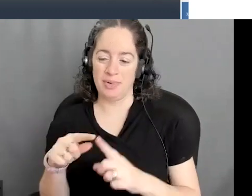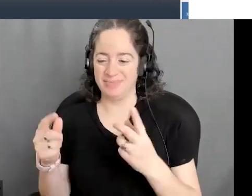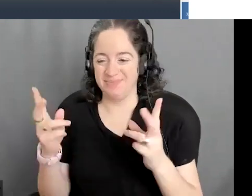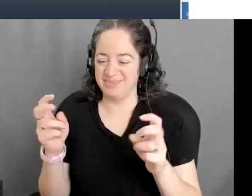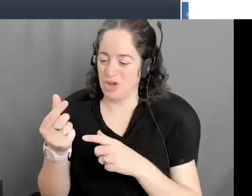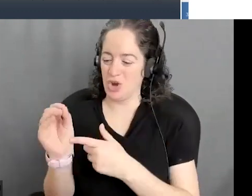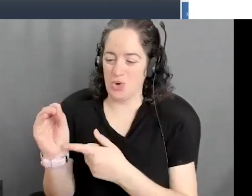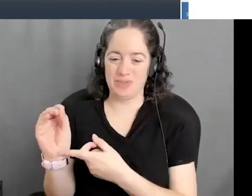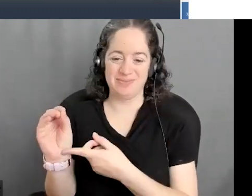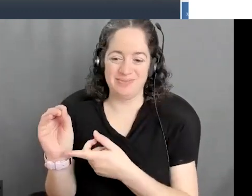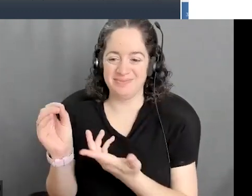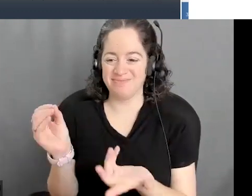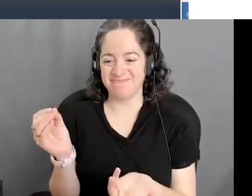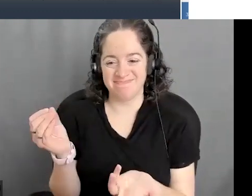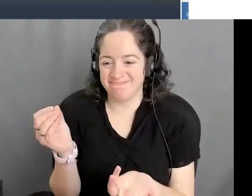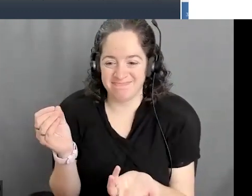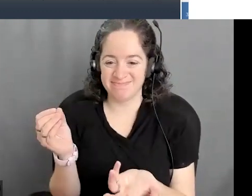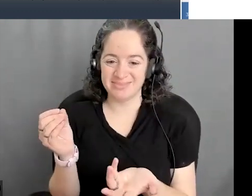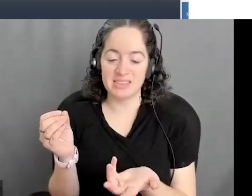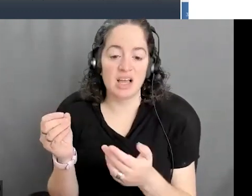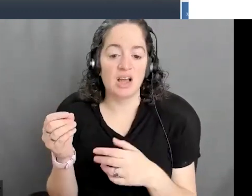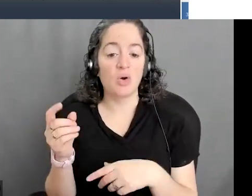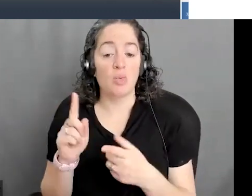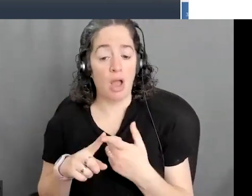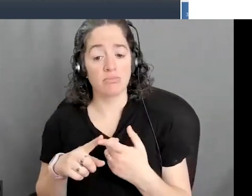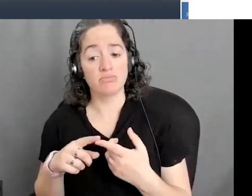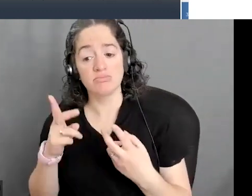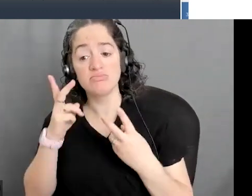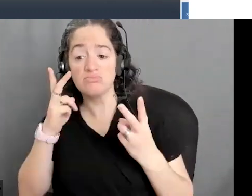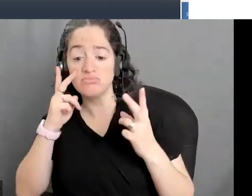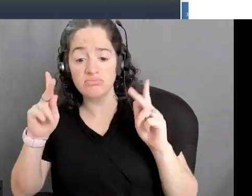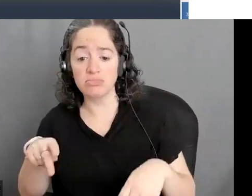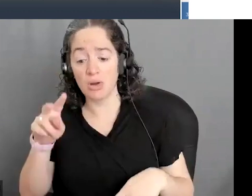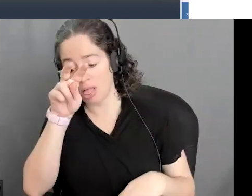From a sighted perspective, I expect when I click on the go button, it's going to take me down into the table,